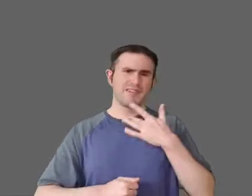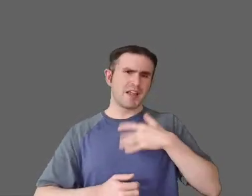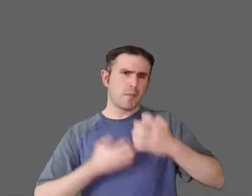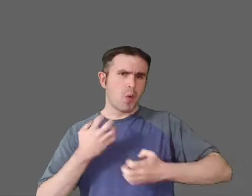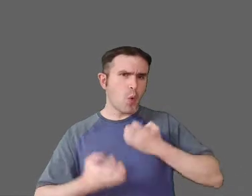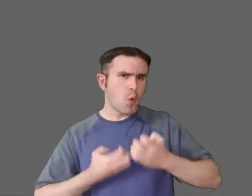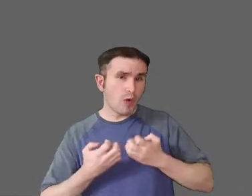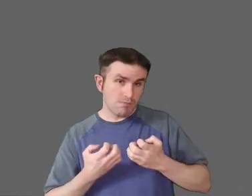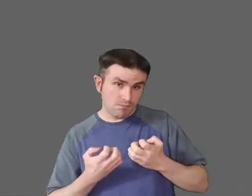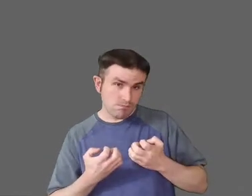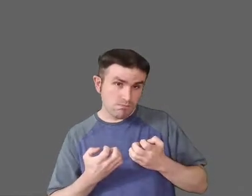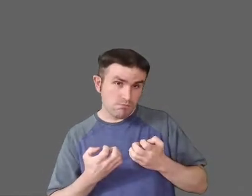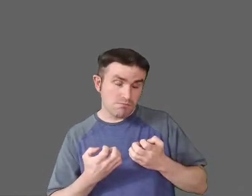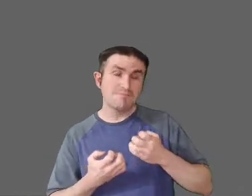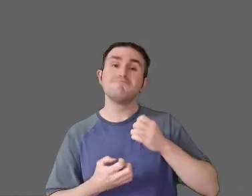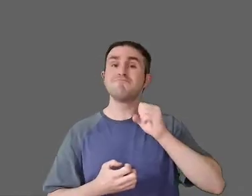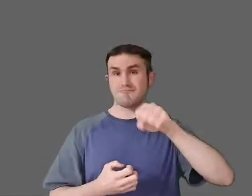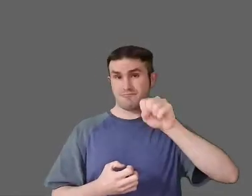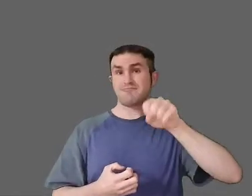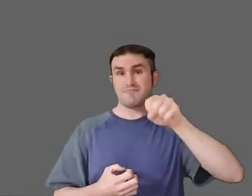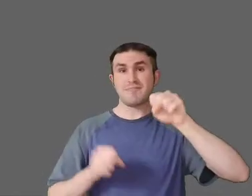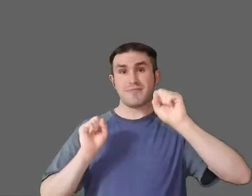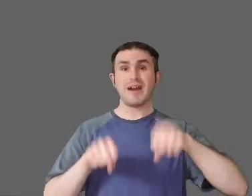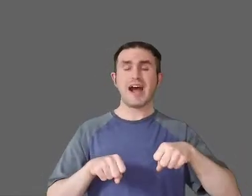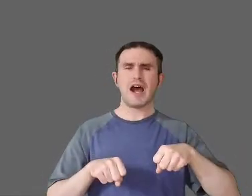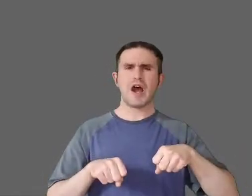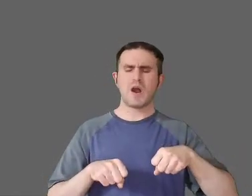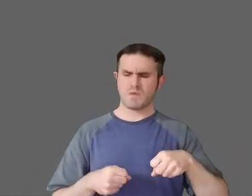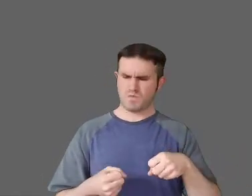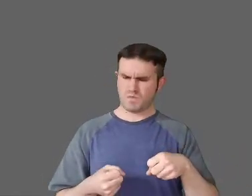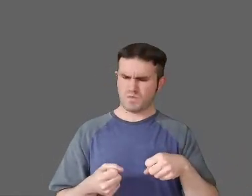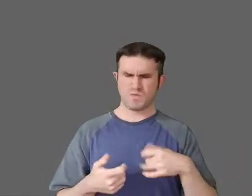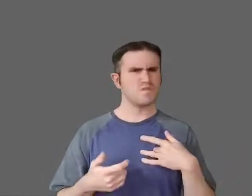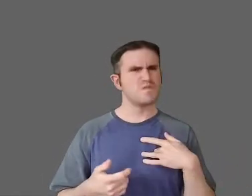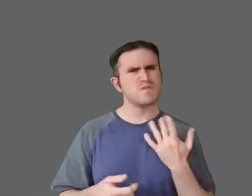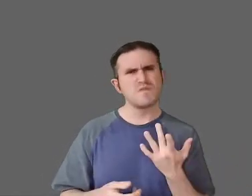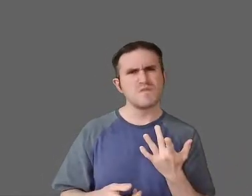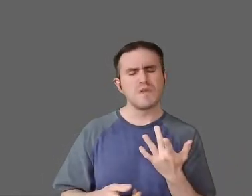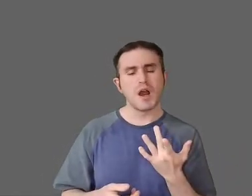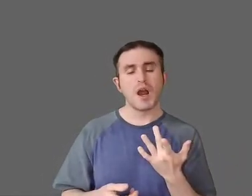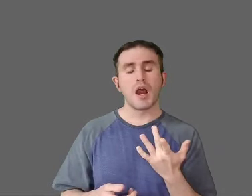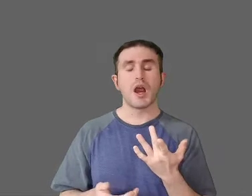That is a very good, uh, a very good question! Like have you ever heard the term,